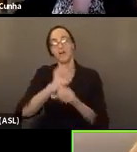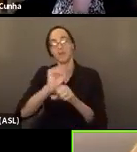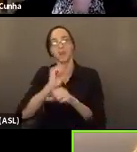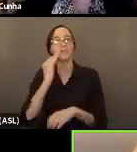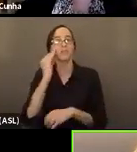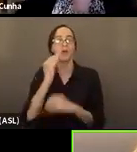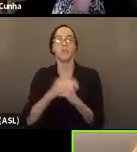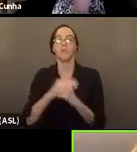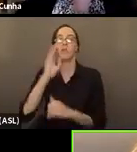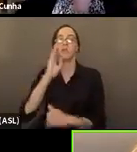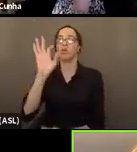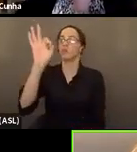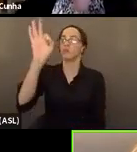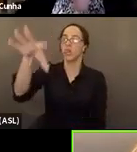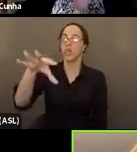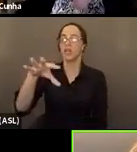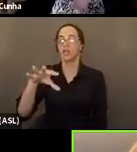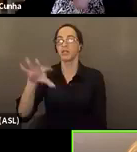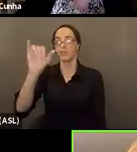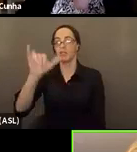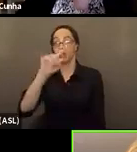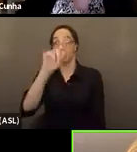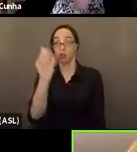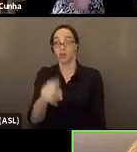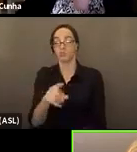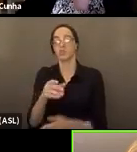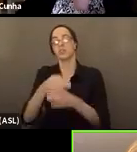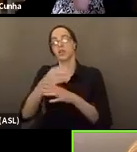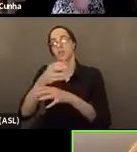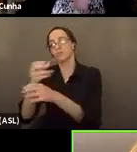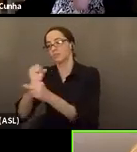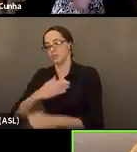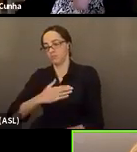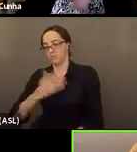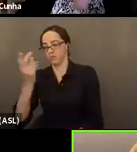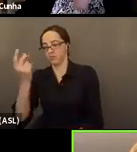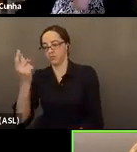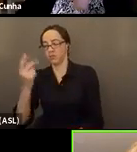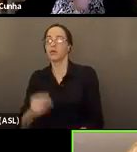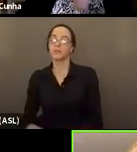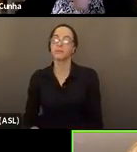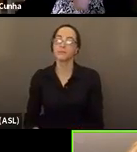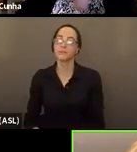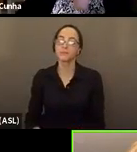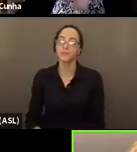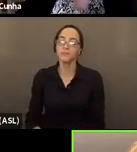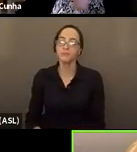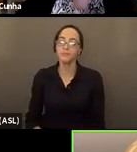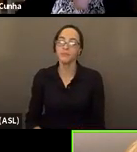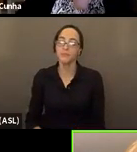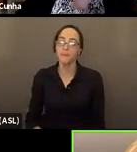out and go grab the dog um so the question is people who have medical equipment at home